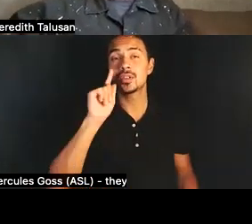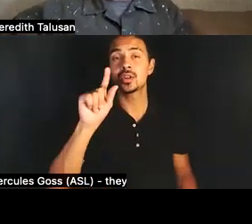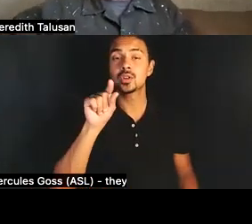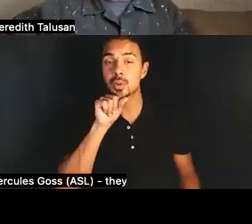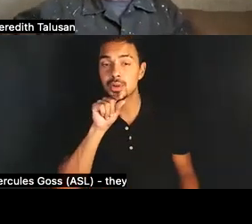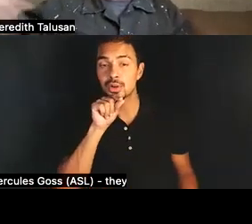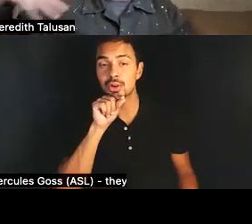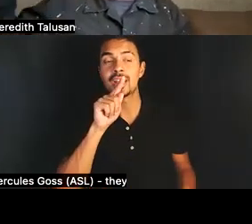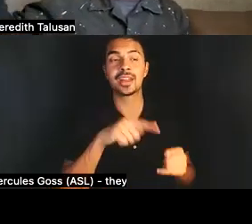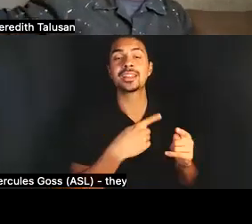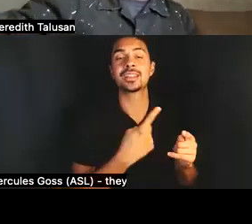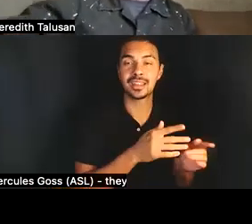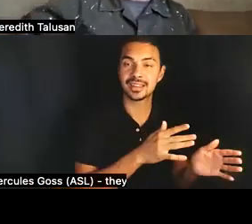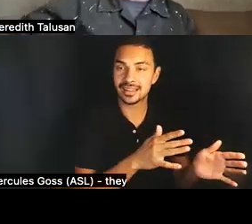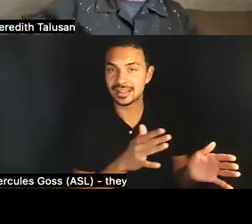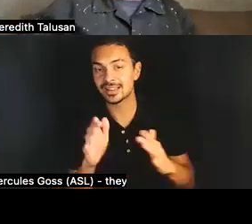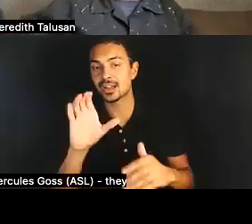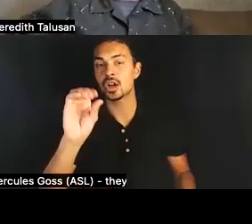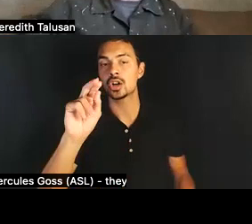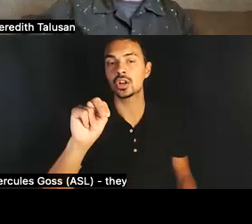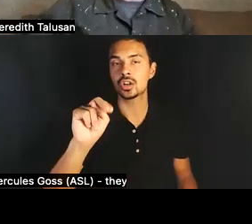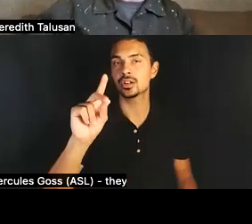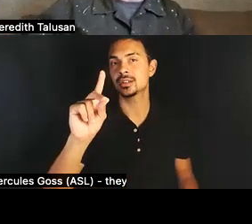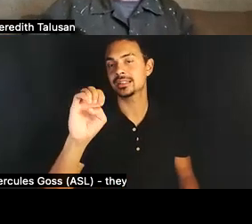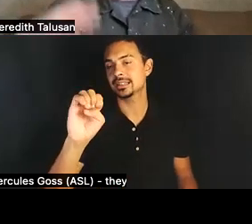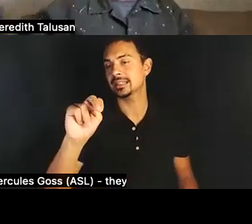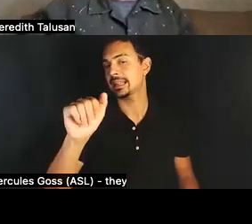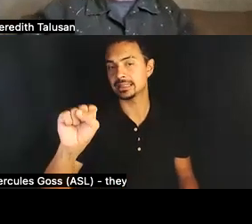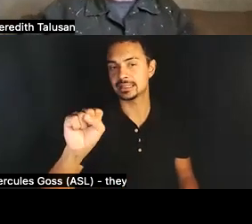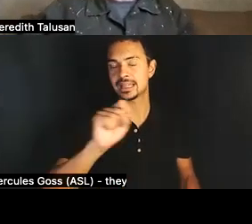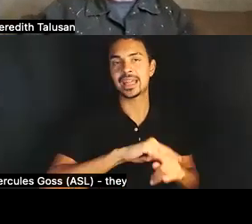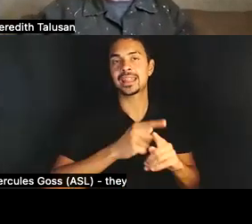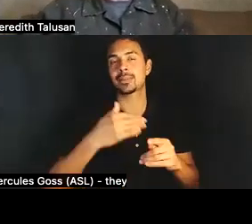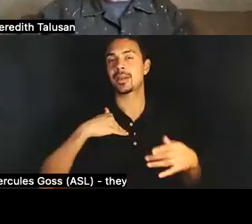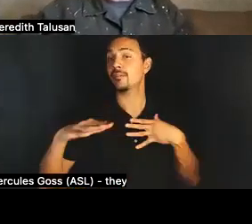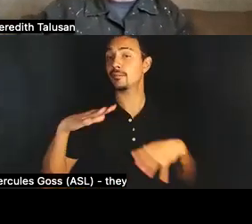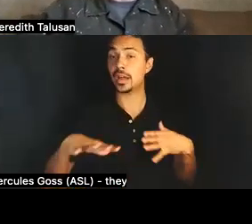And then when I became an editor